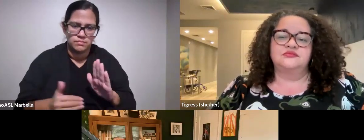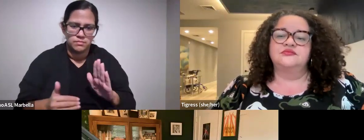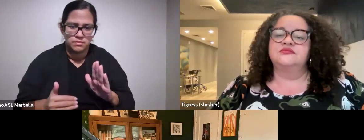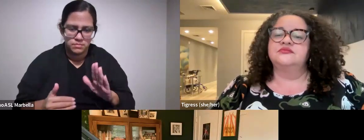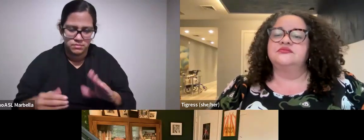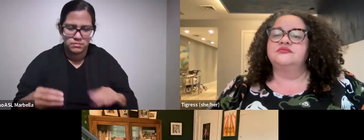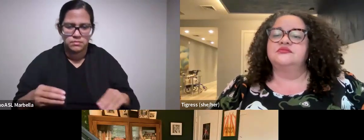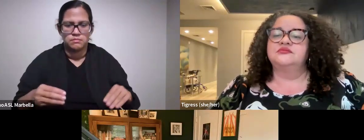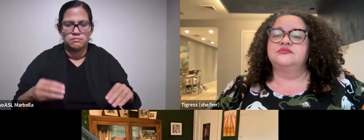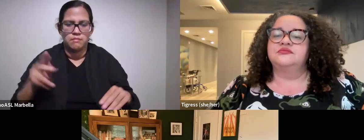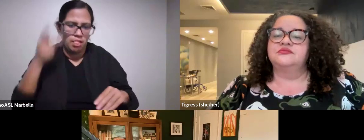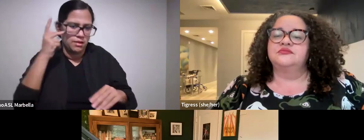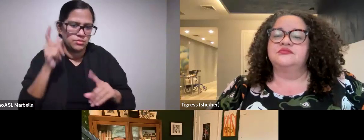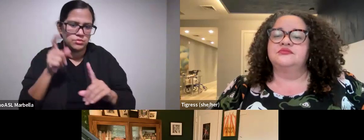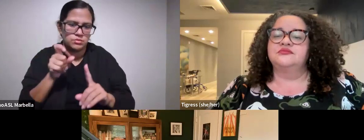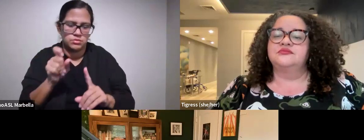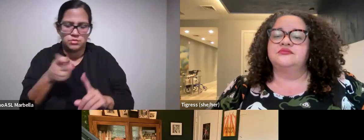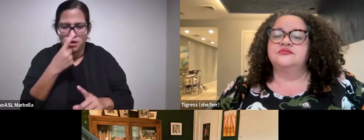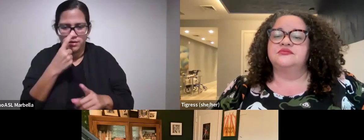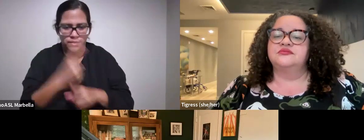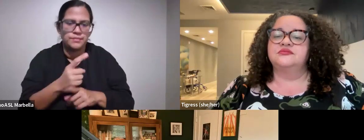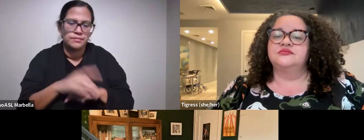target and is really incredible,